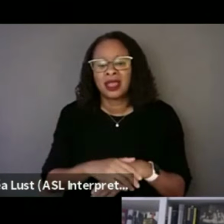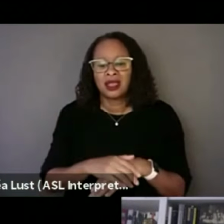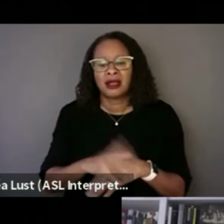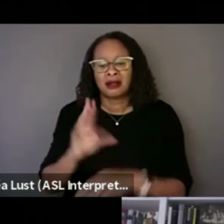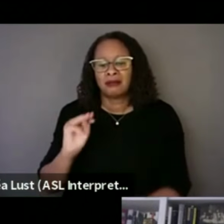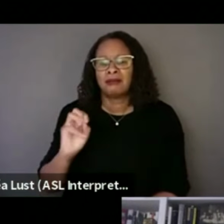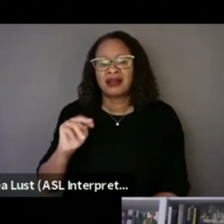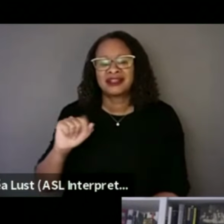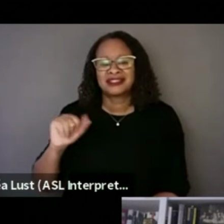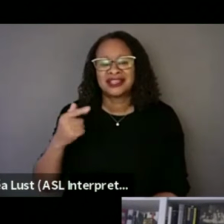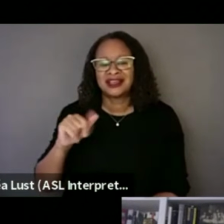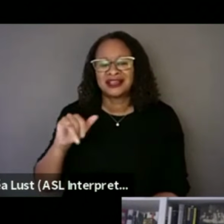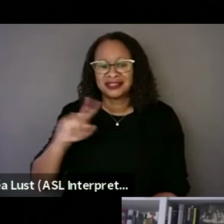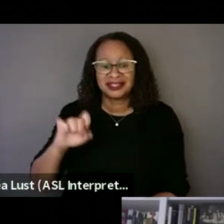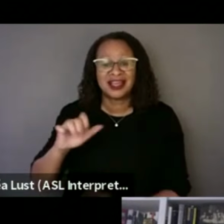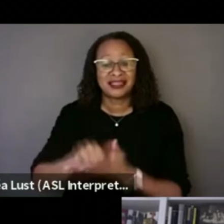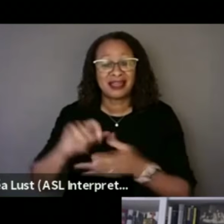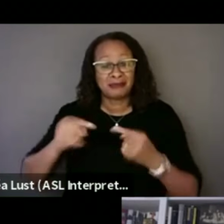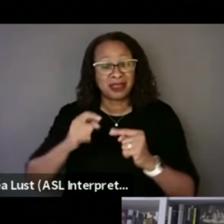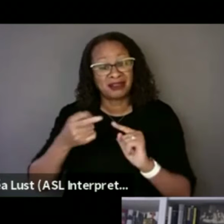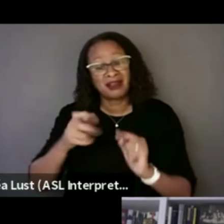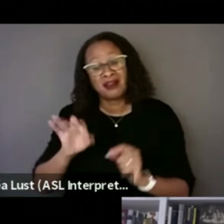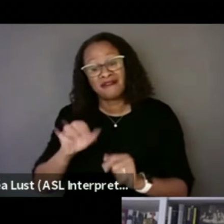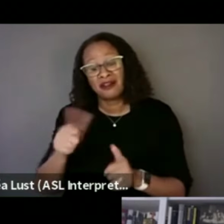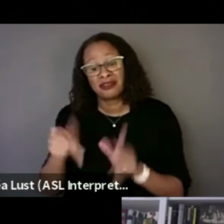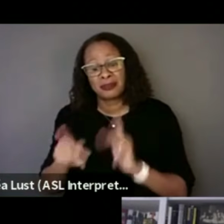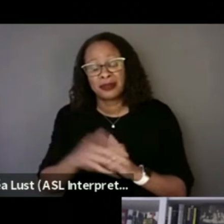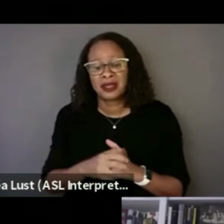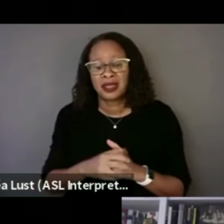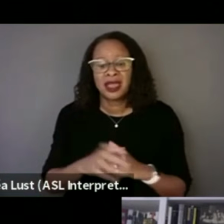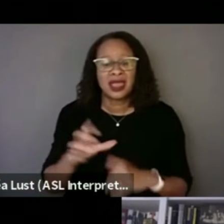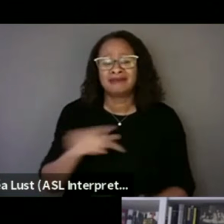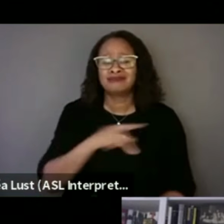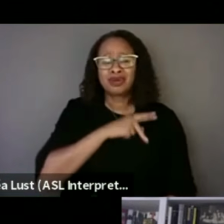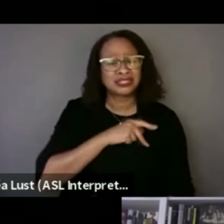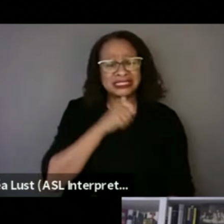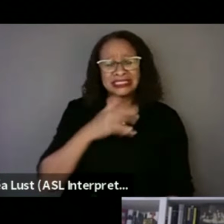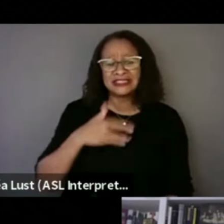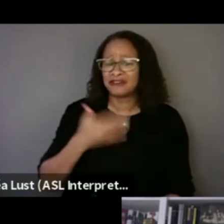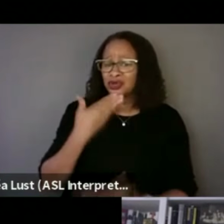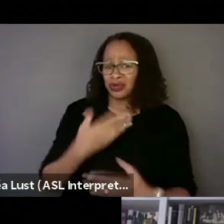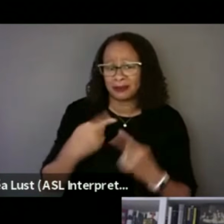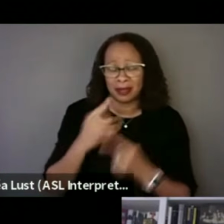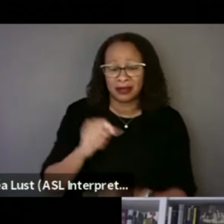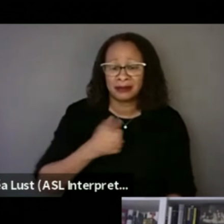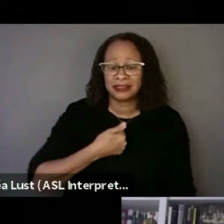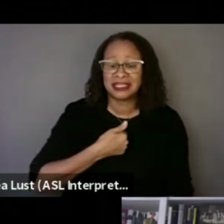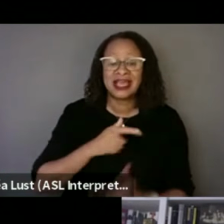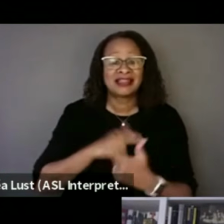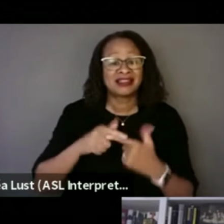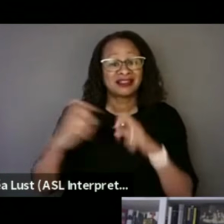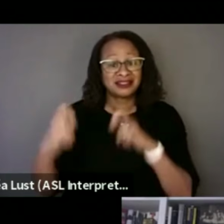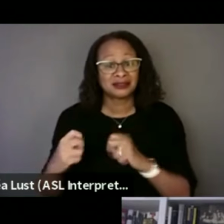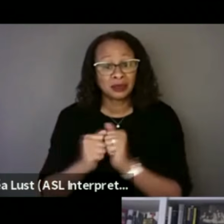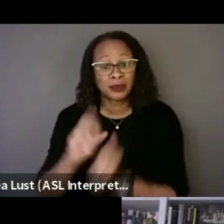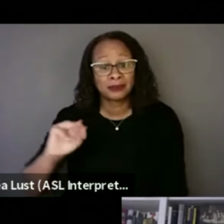out of a catastrophe or something. And also personally, I didn't feel good about it. But then I talked to Megan about it,